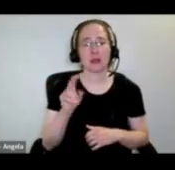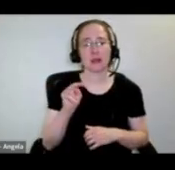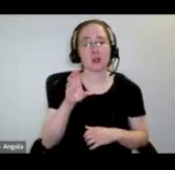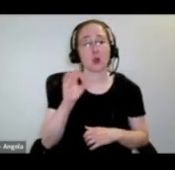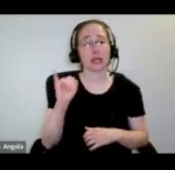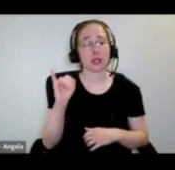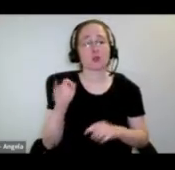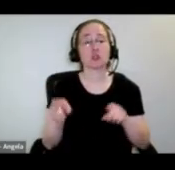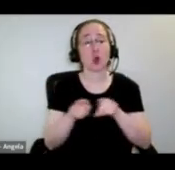Rosa Plasencia: Next slide, please.